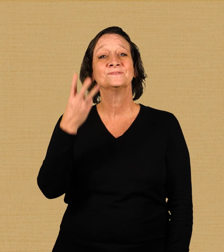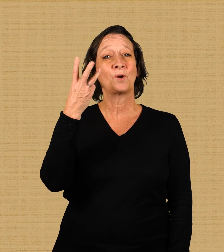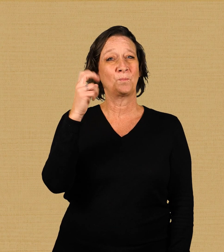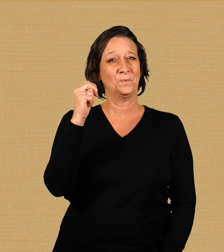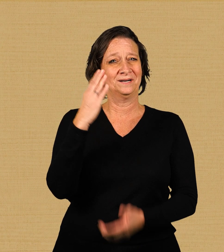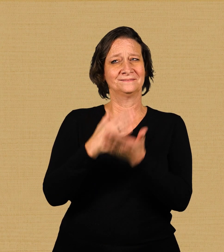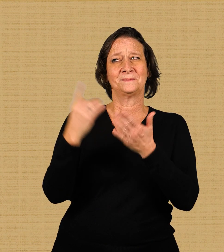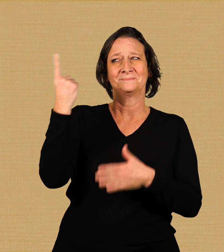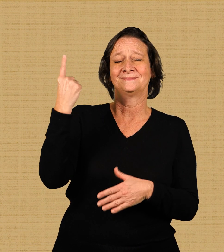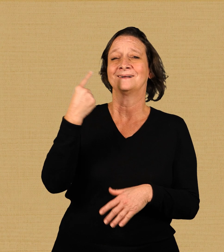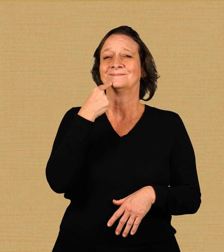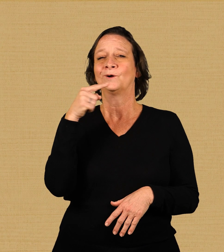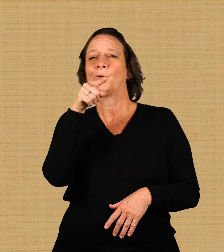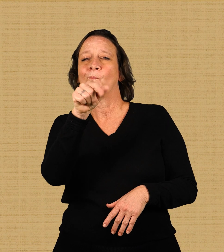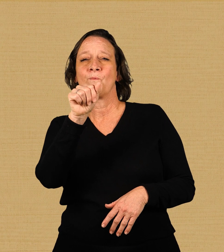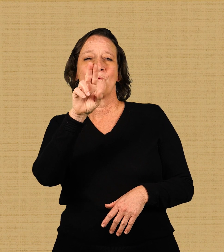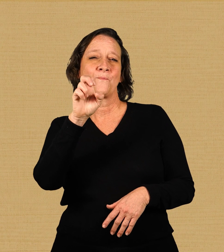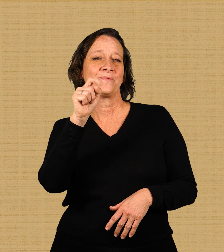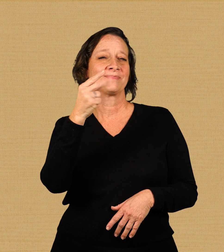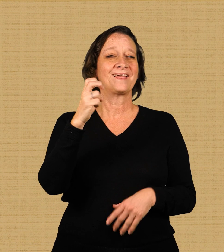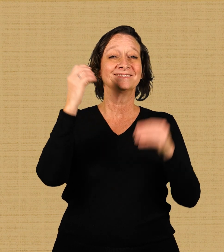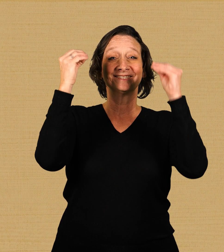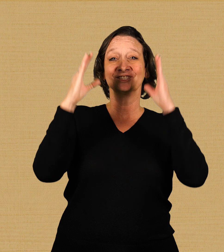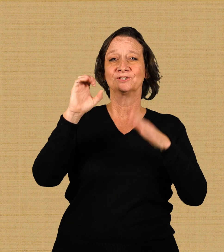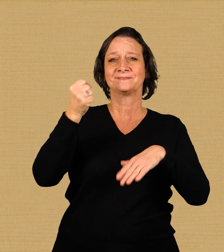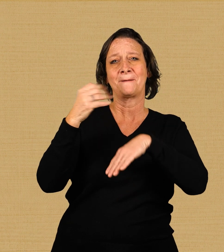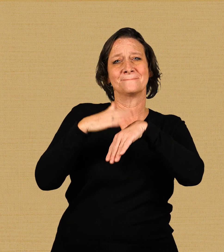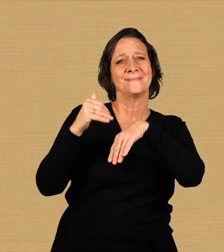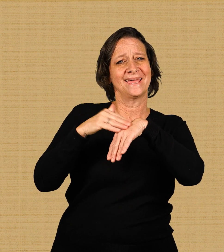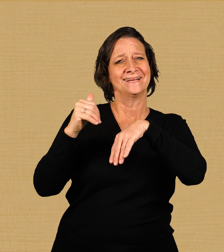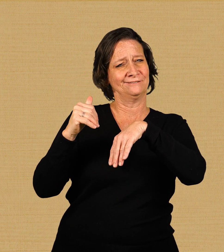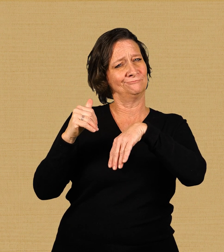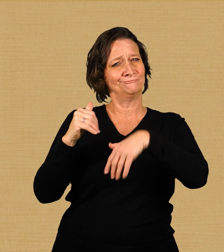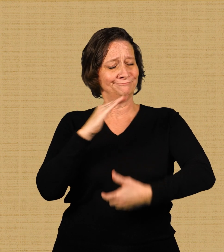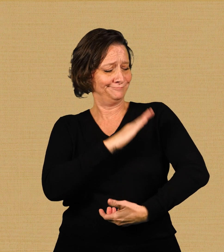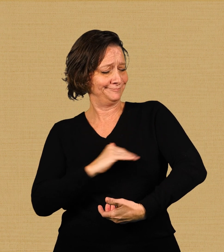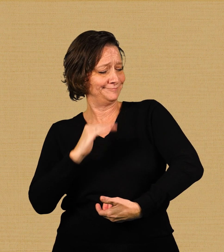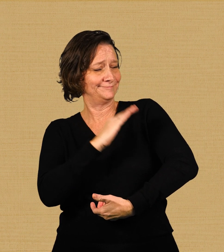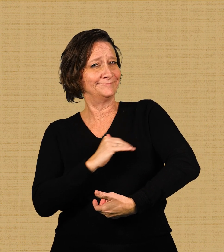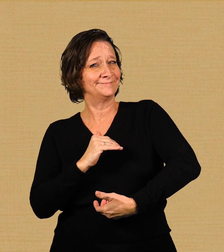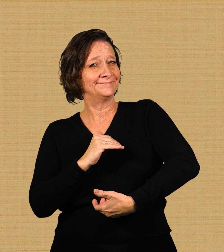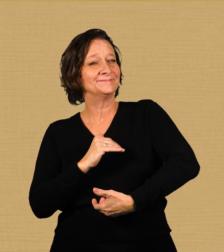If someone says, “You’re the teacher’s pet,”